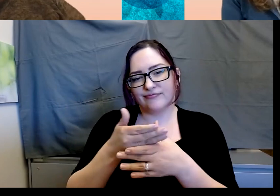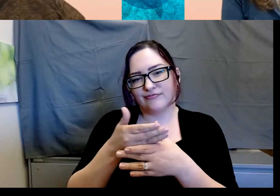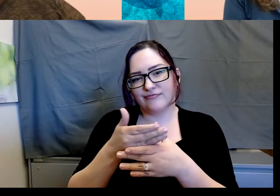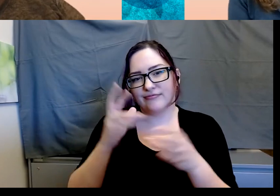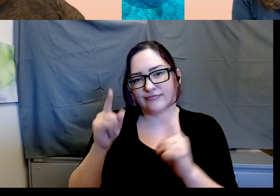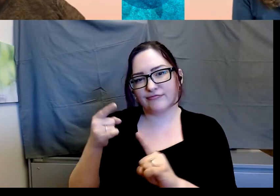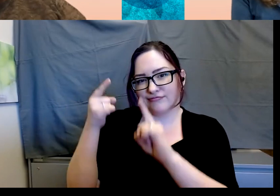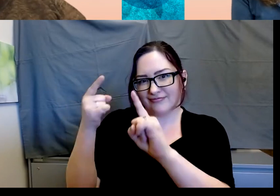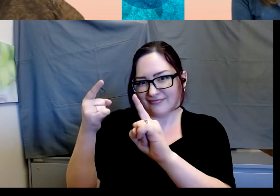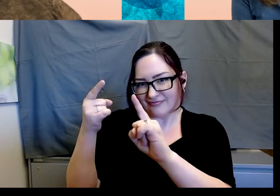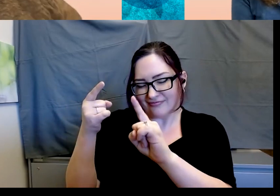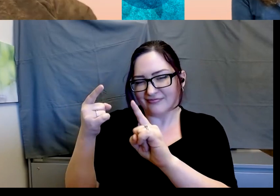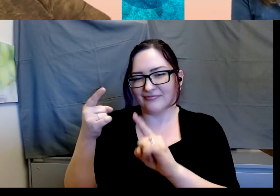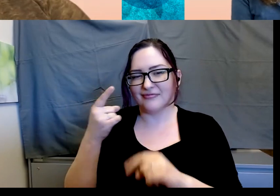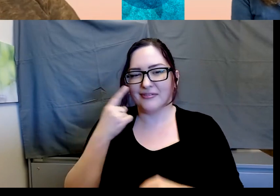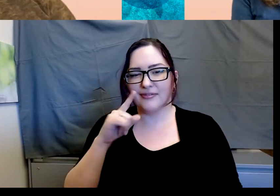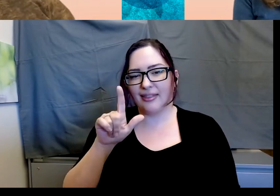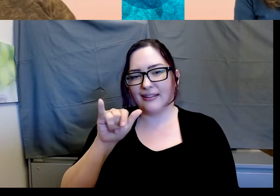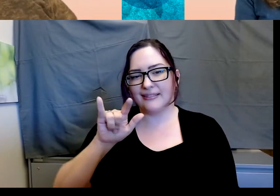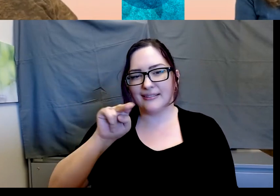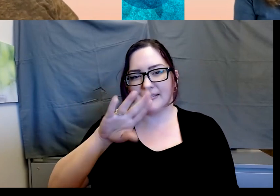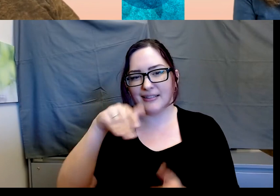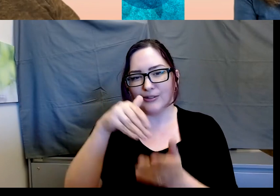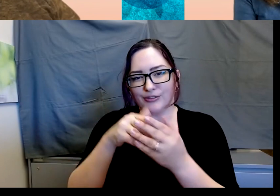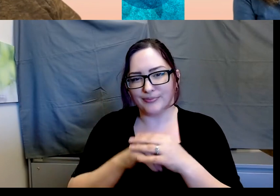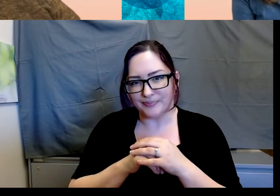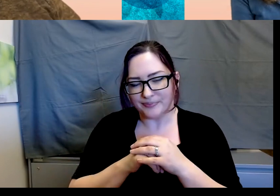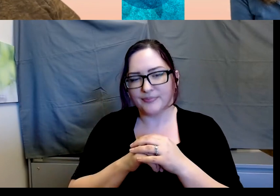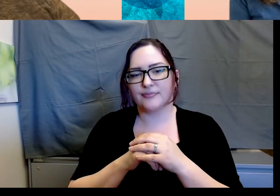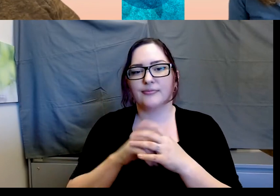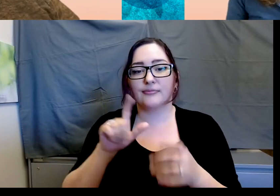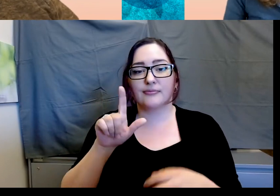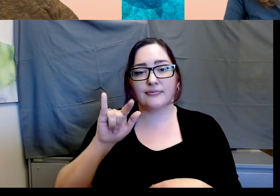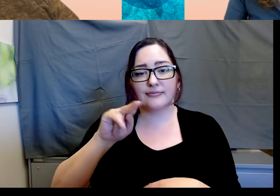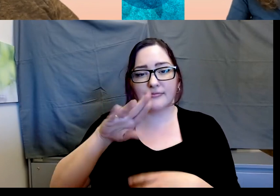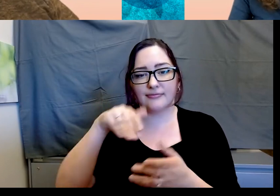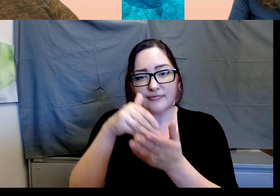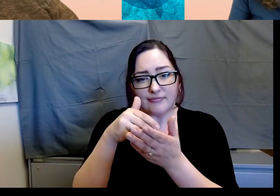and I'm gonna read that for you right now, "The Lytton Center considers ways that the study of the past